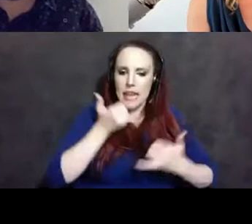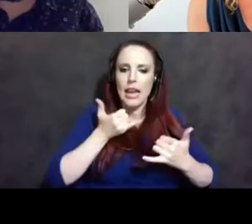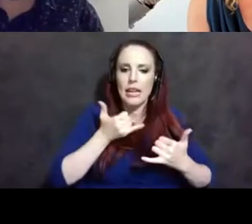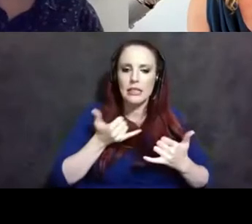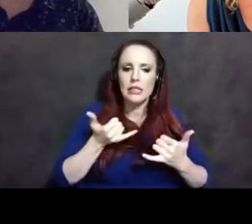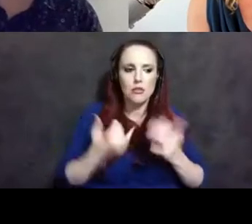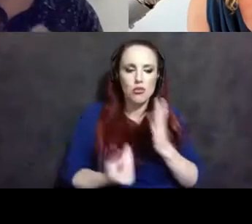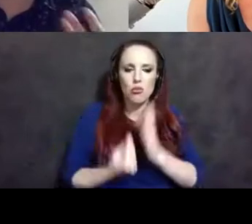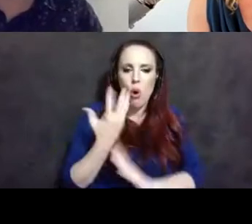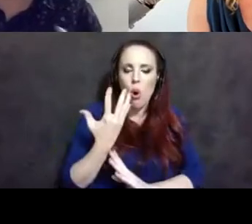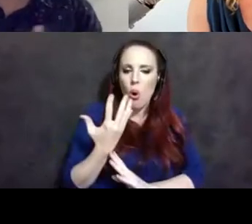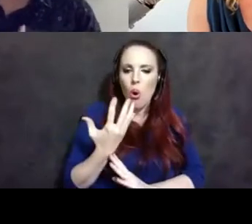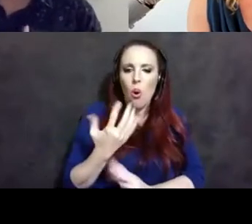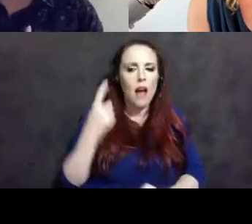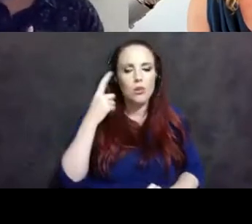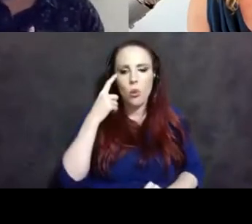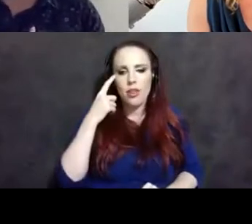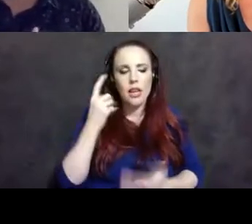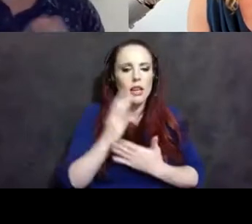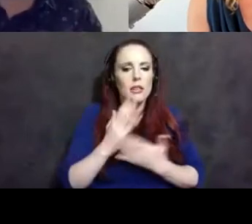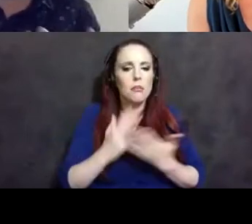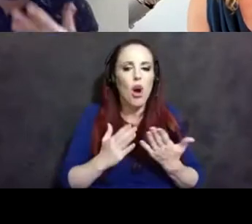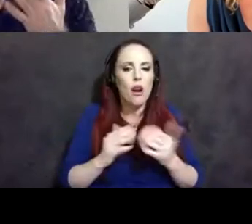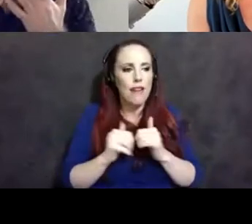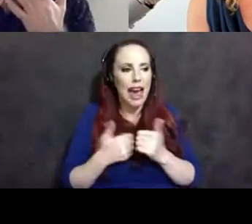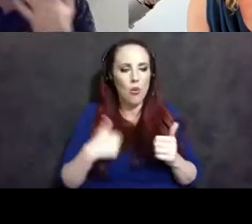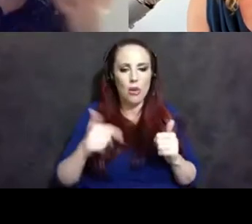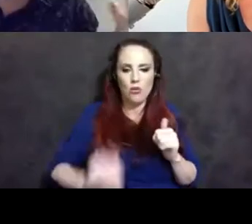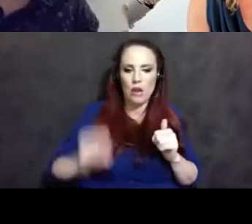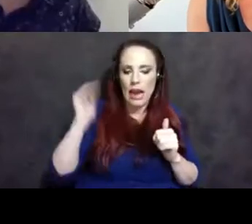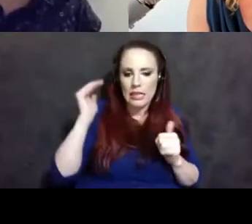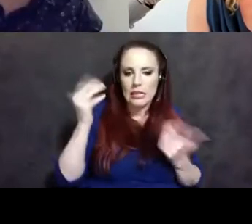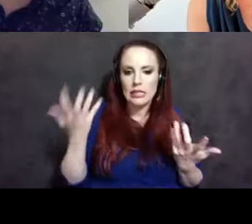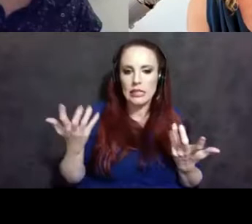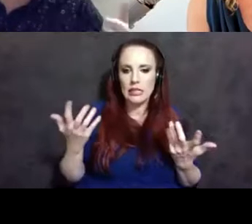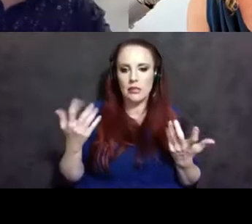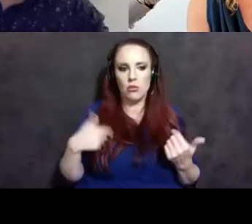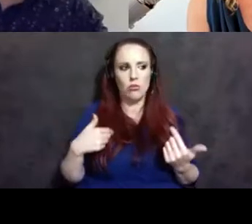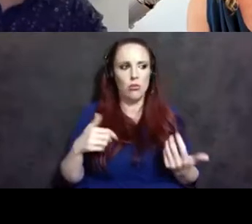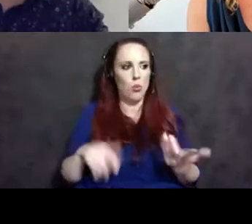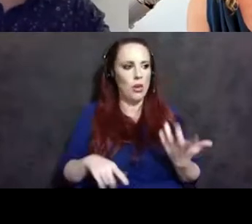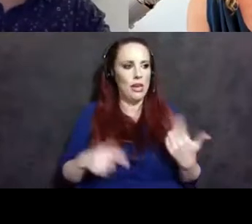And I don't think it's part of, like, how we've been raised. We're exceptional, we're the best.